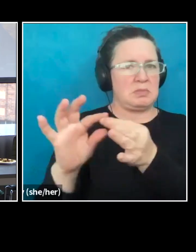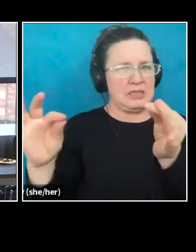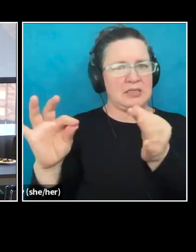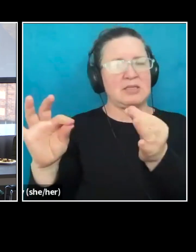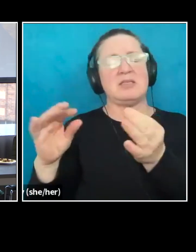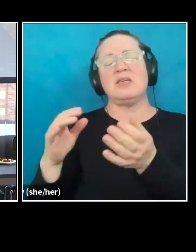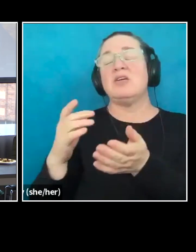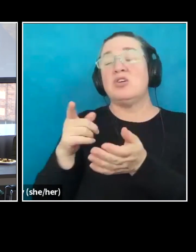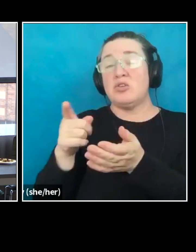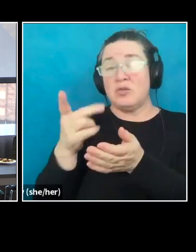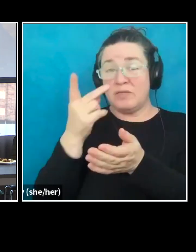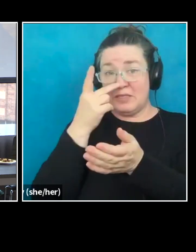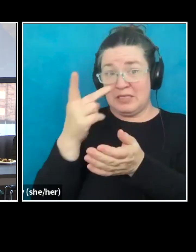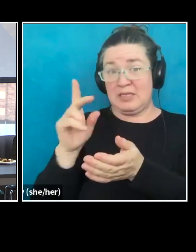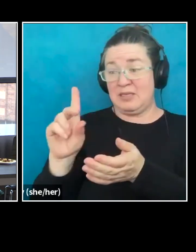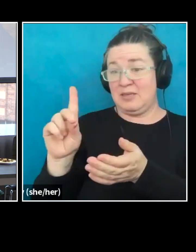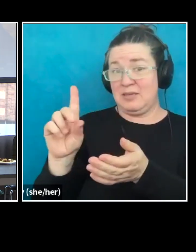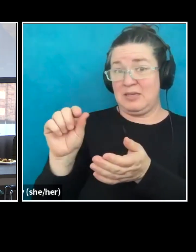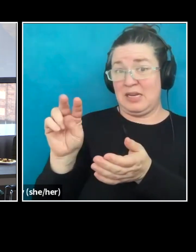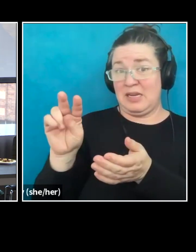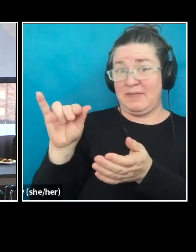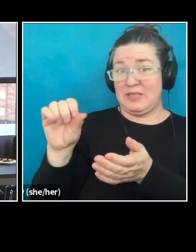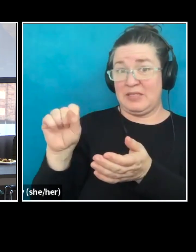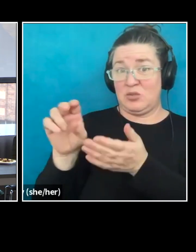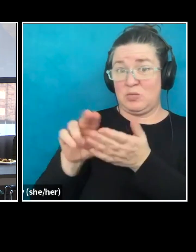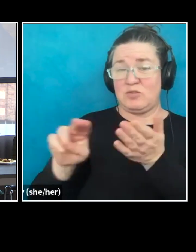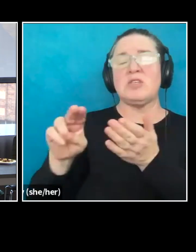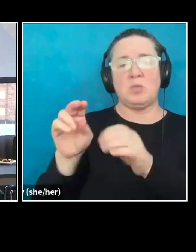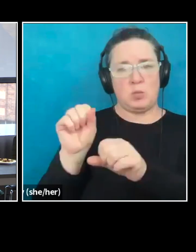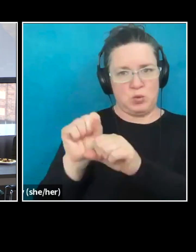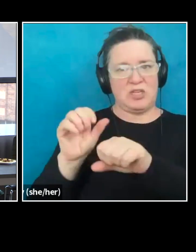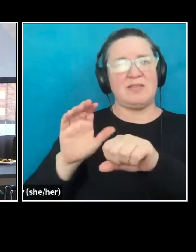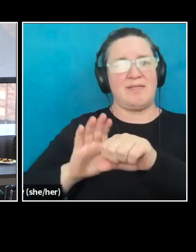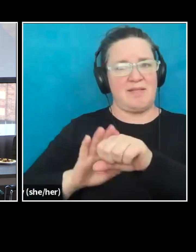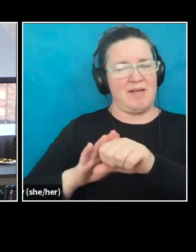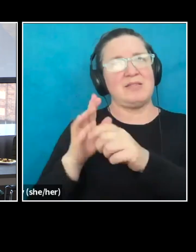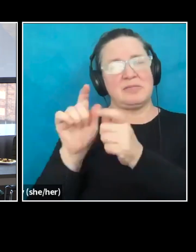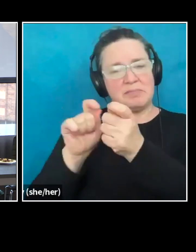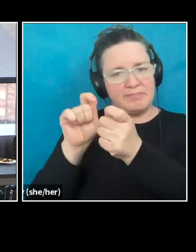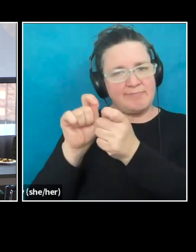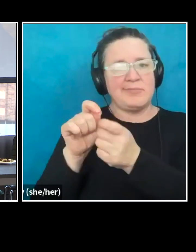similar research which hasn't published yet but um is is coming up with similar numbers as well and